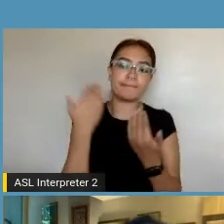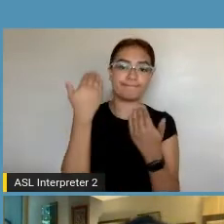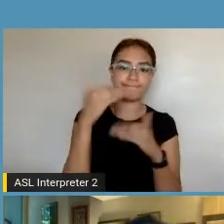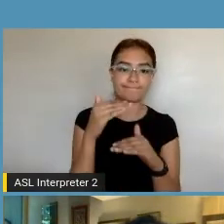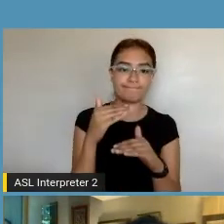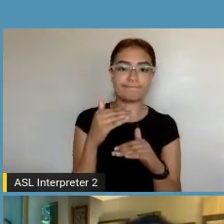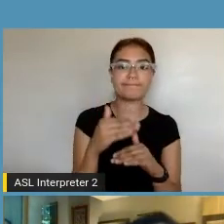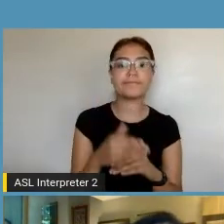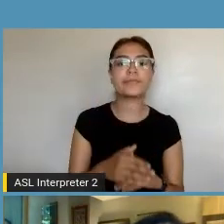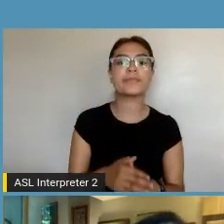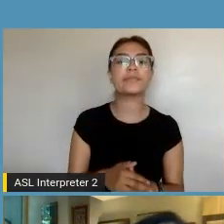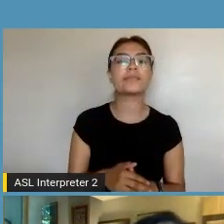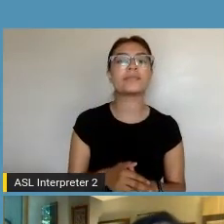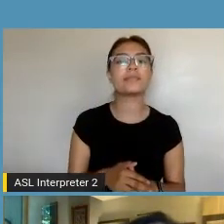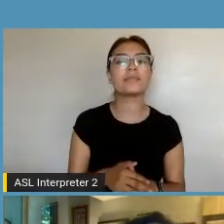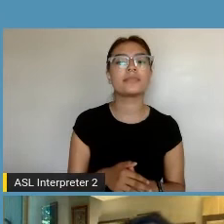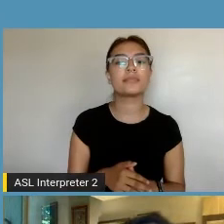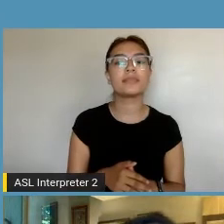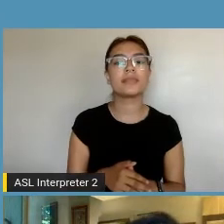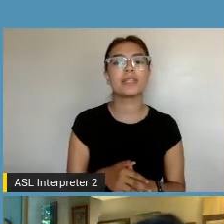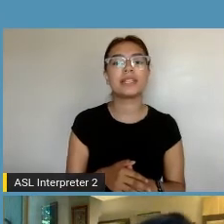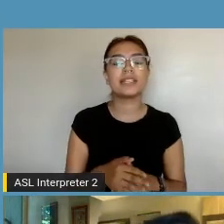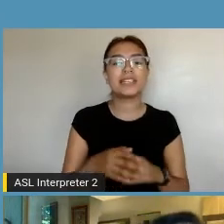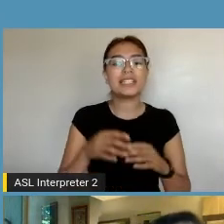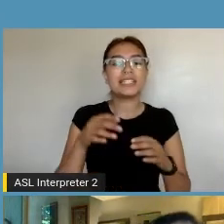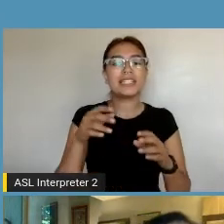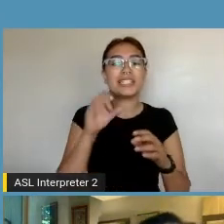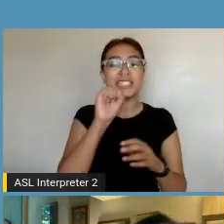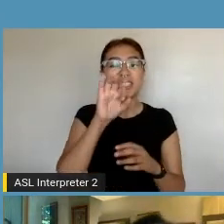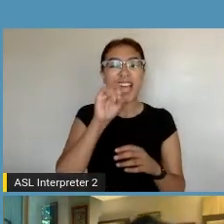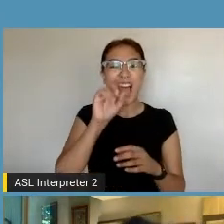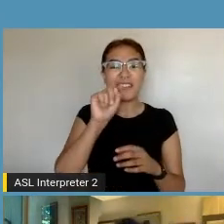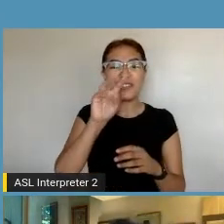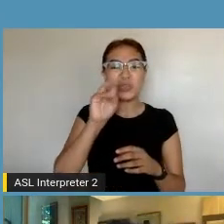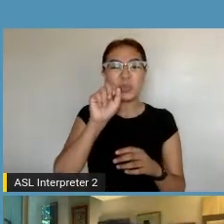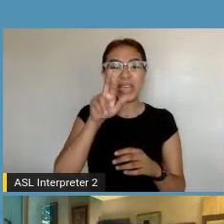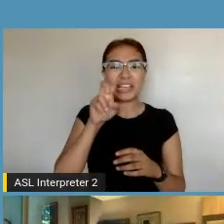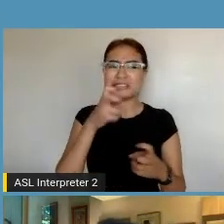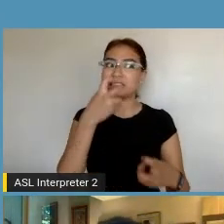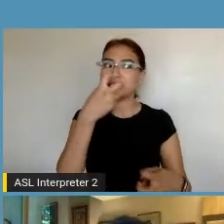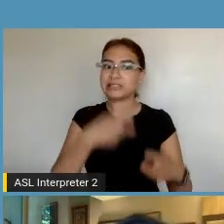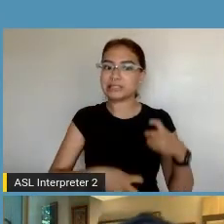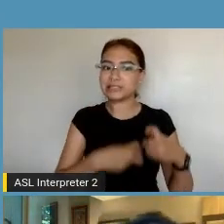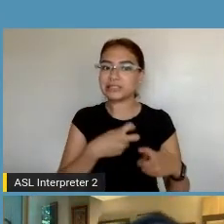characteristics recognition software is an issue, that requires additional training information,